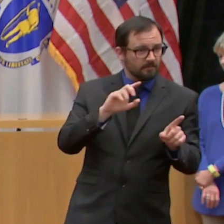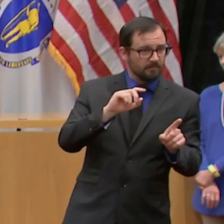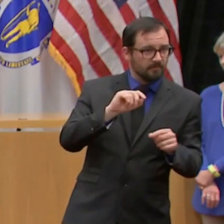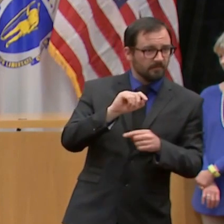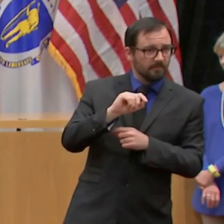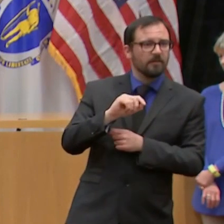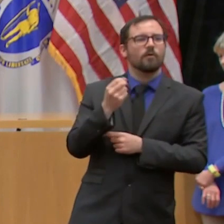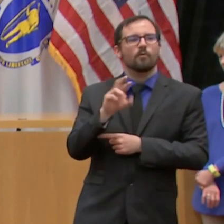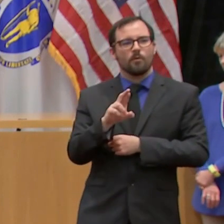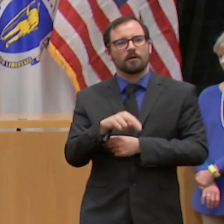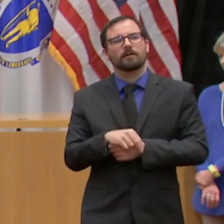NATIONAL DOMESTIC VIOLENCE